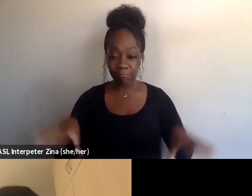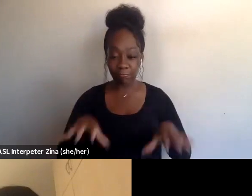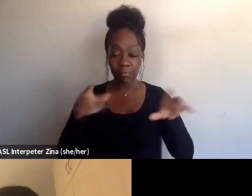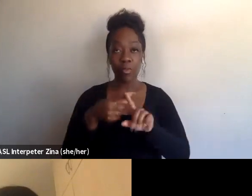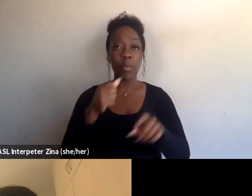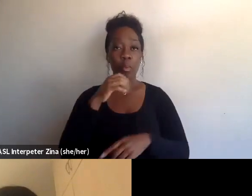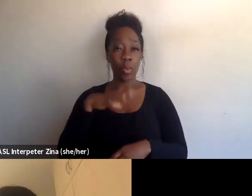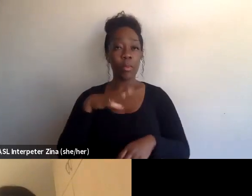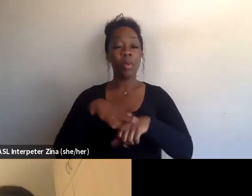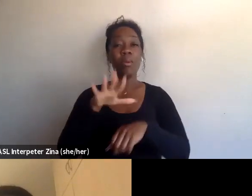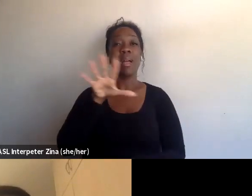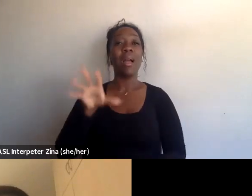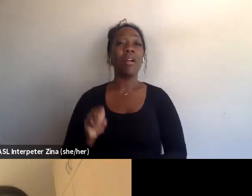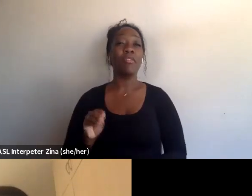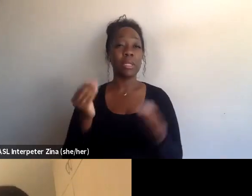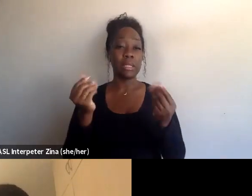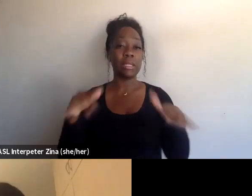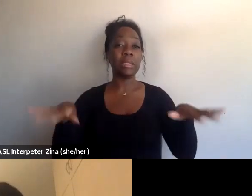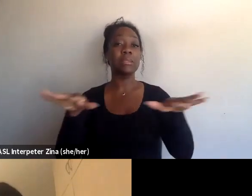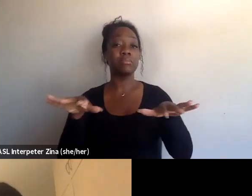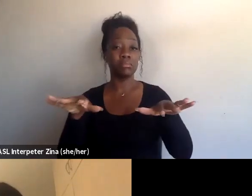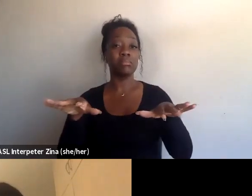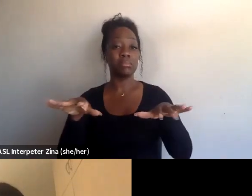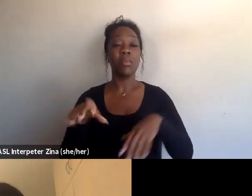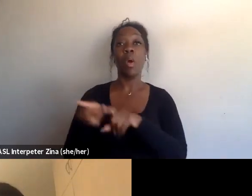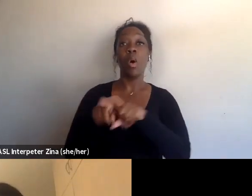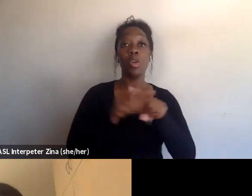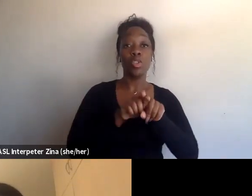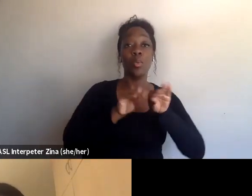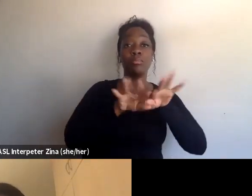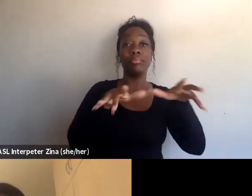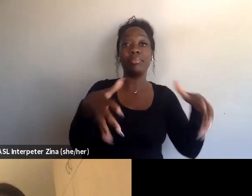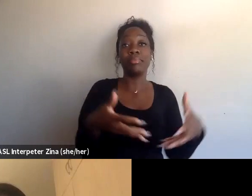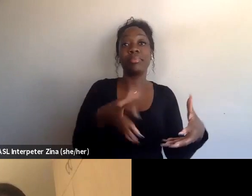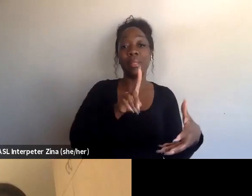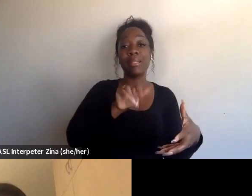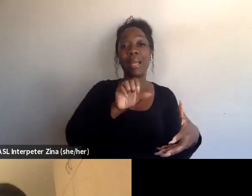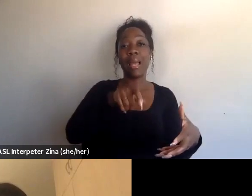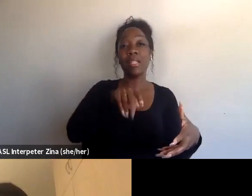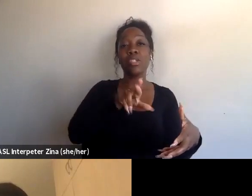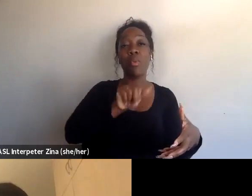And it's my privilege to introduce Princess who is in South Africa at the moment.